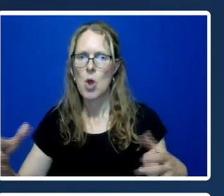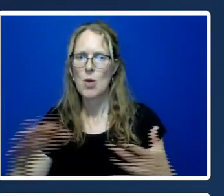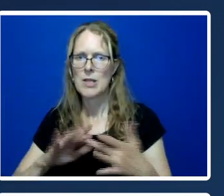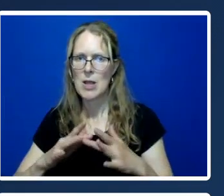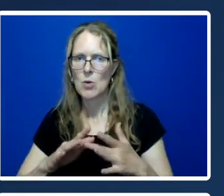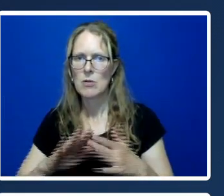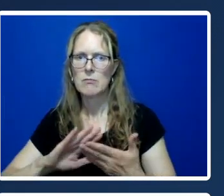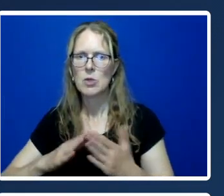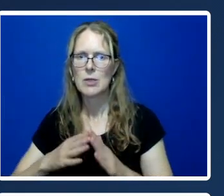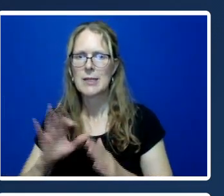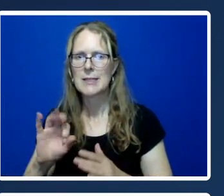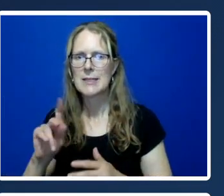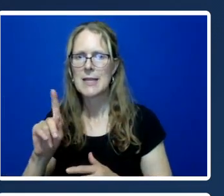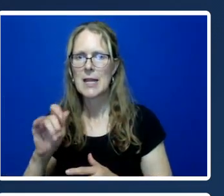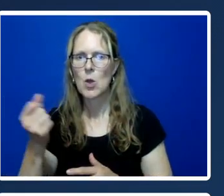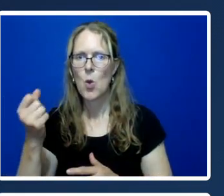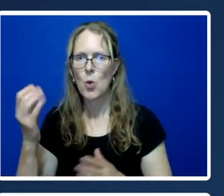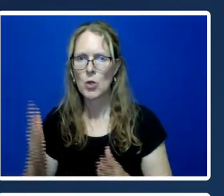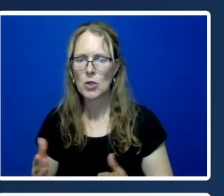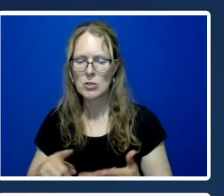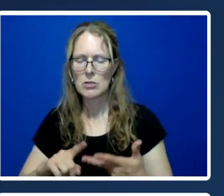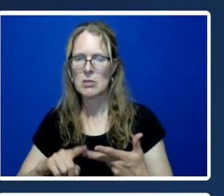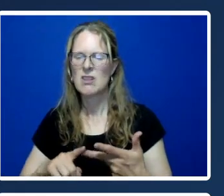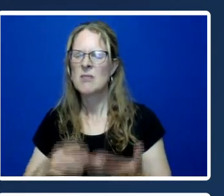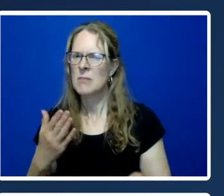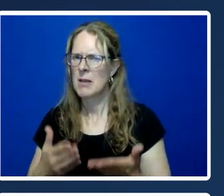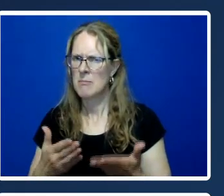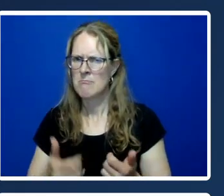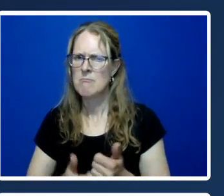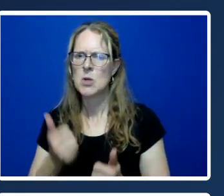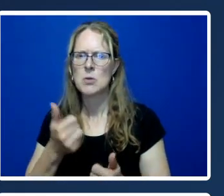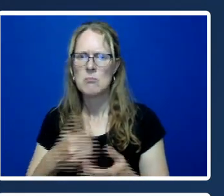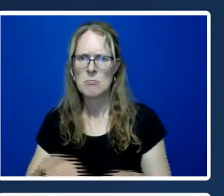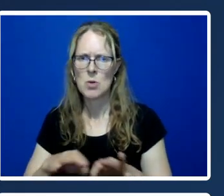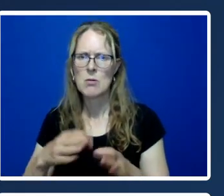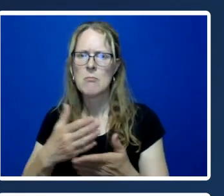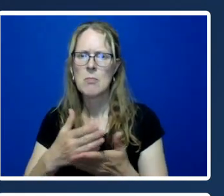the most important part of it because this is where the community involvement happens.